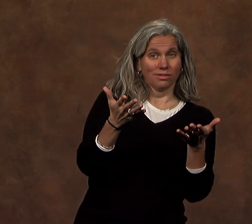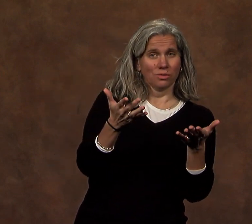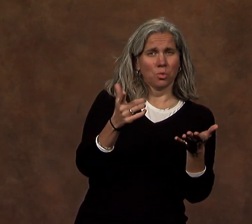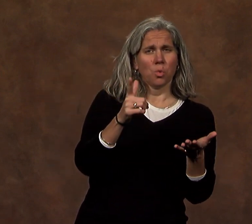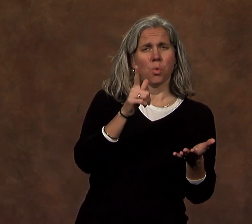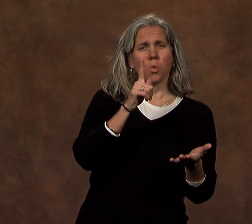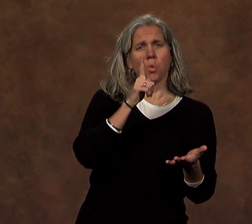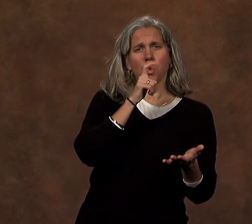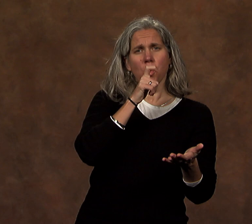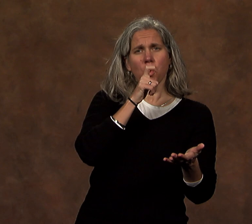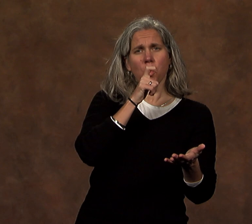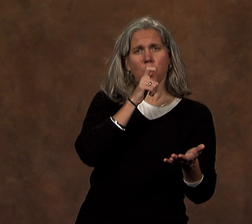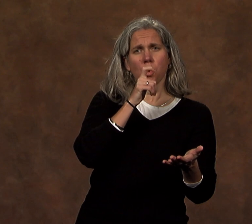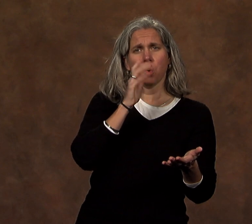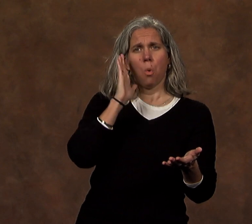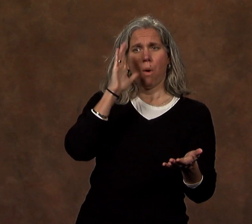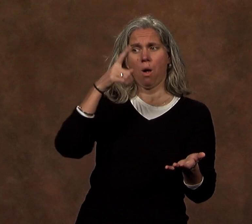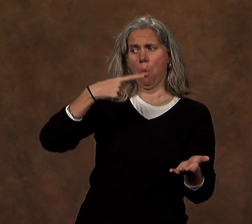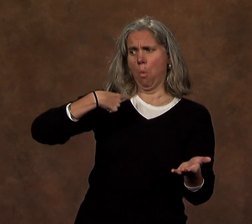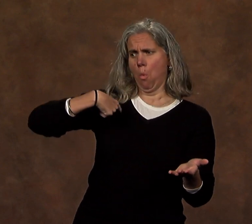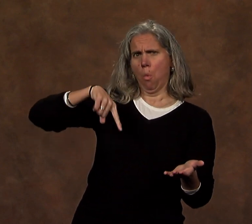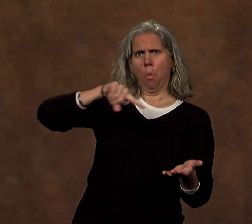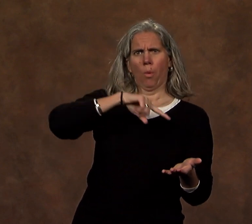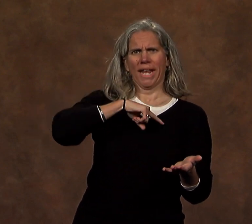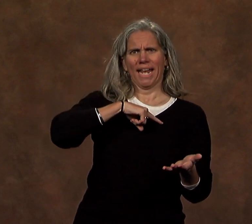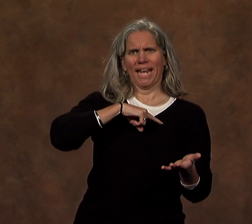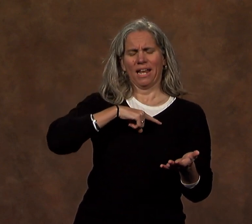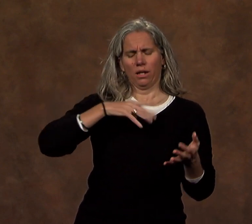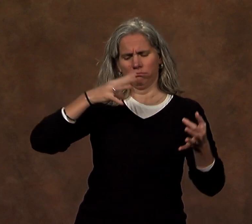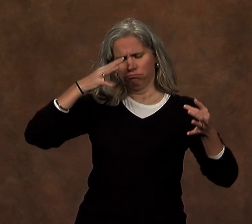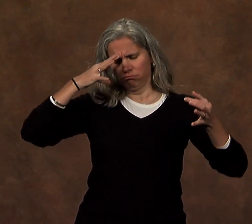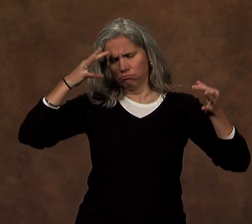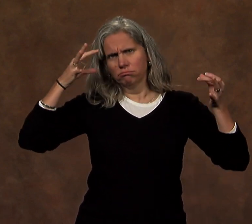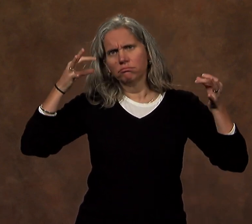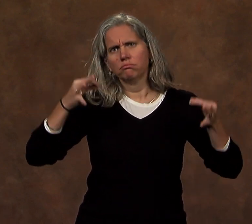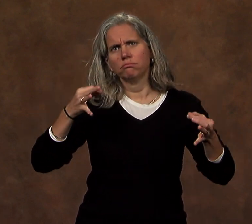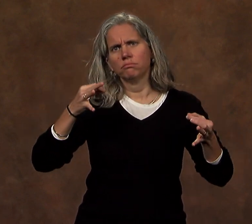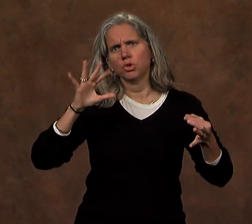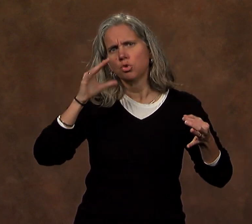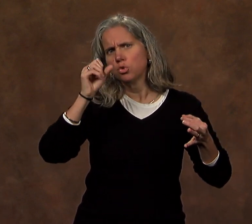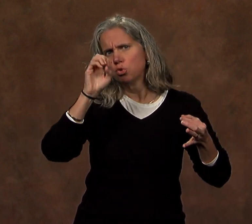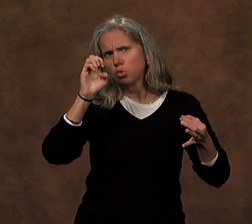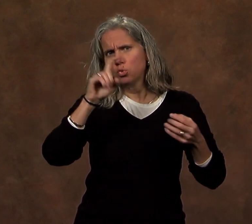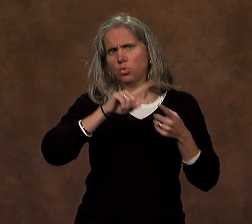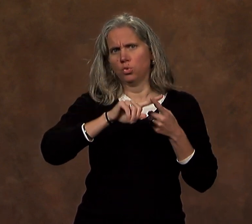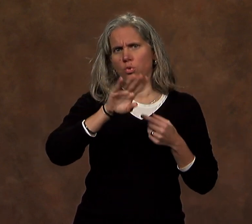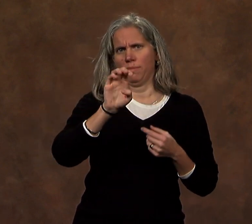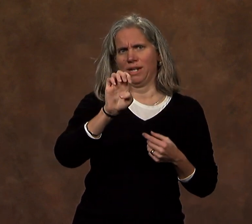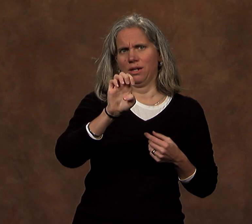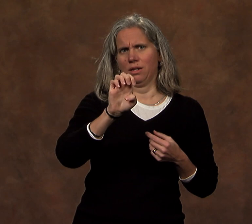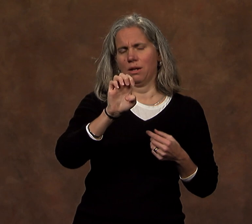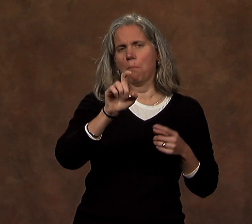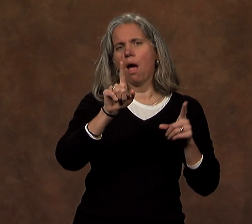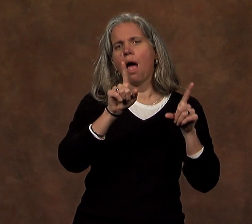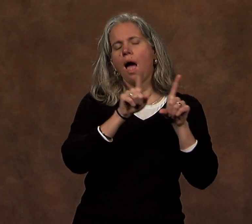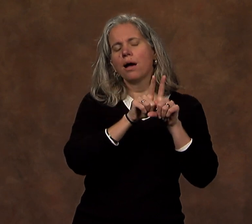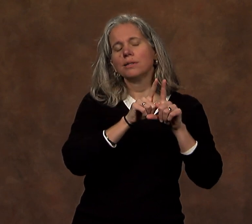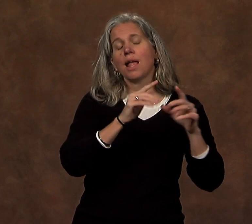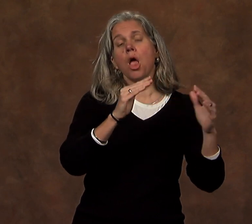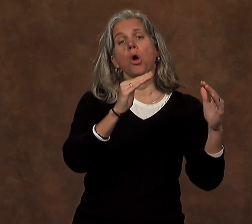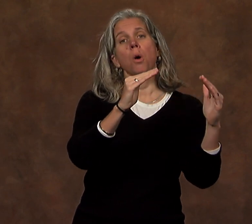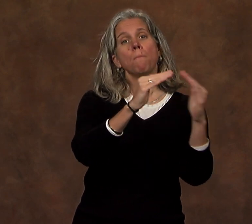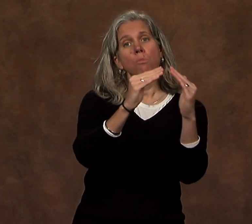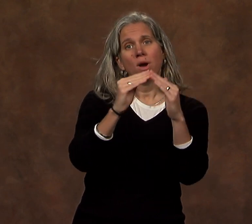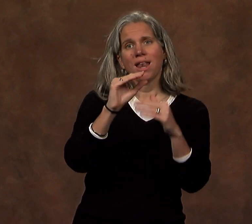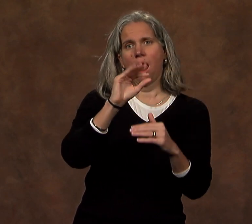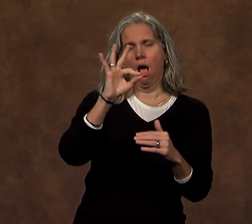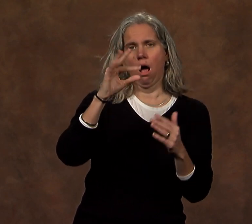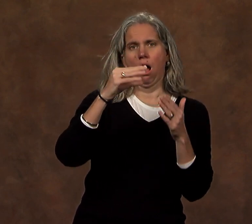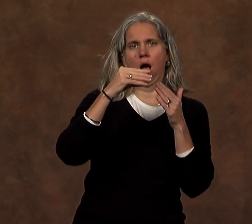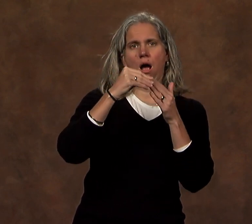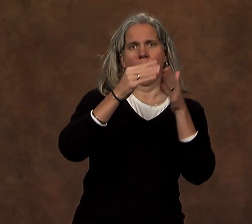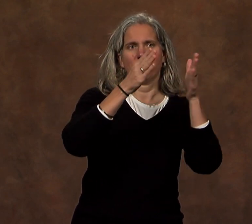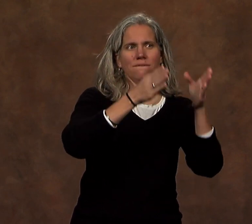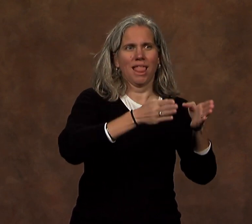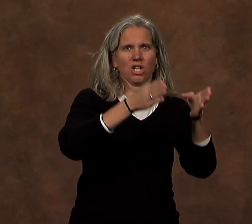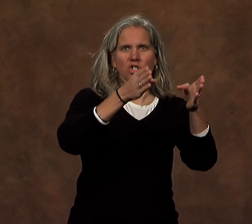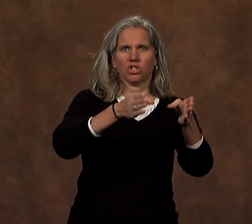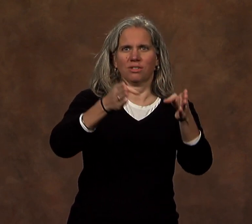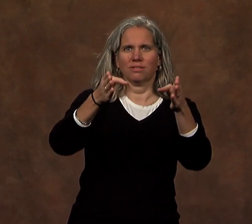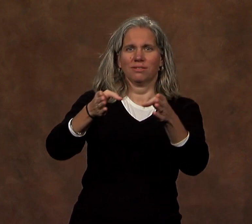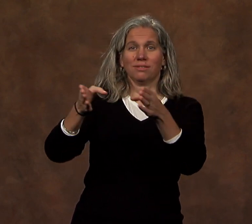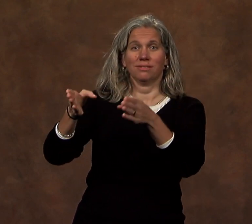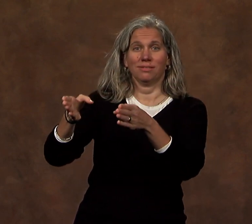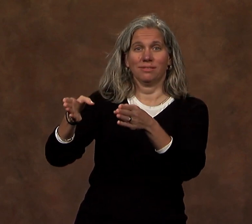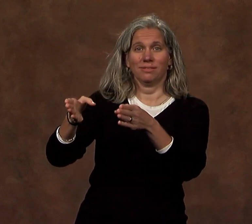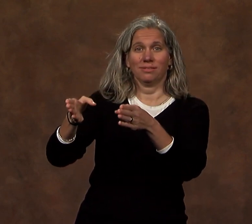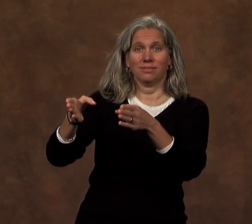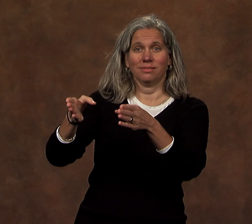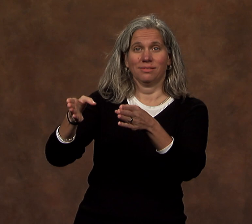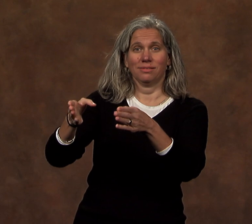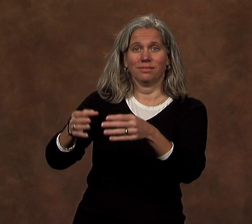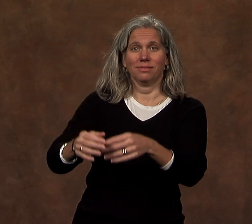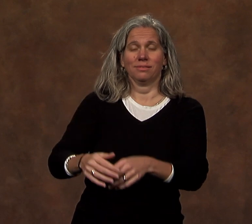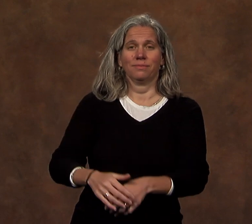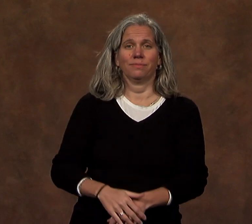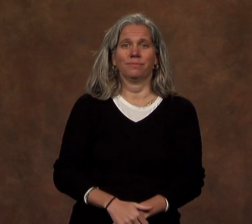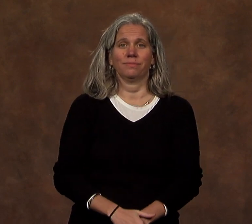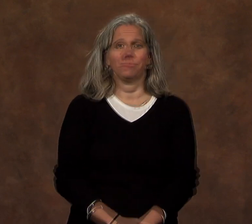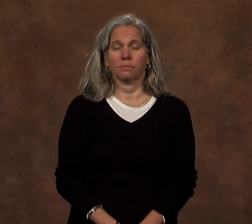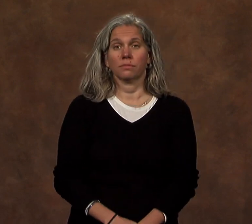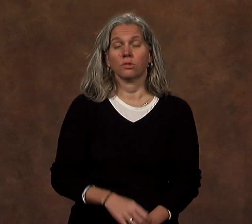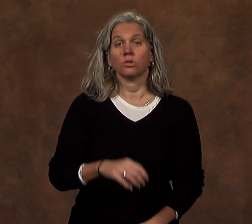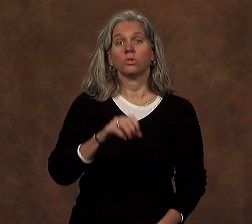who will we decide to be as a community of leaders?